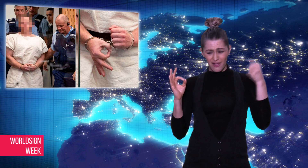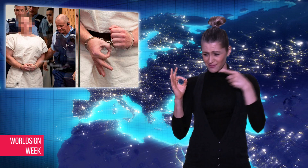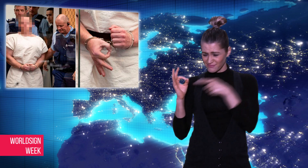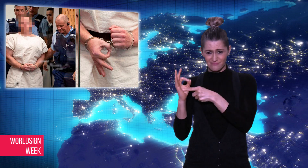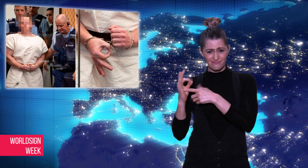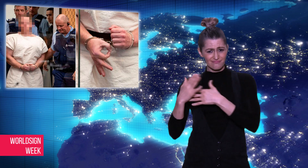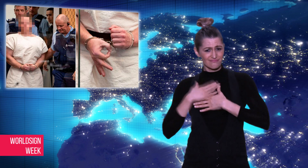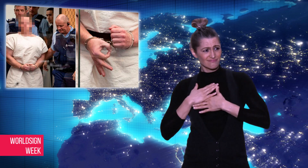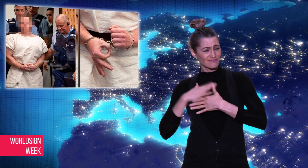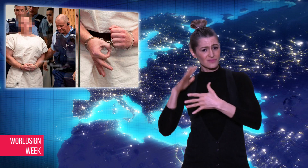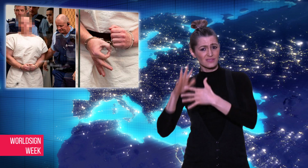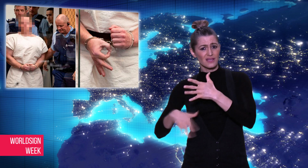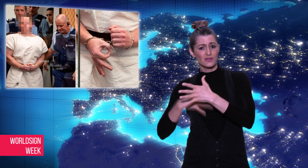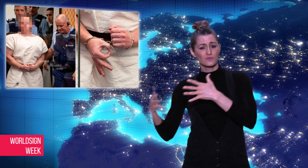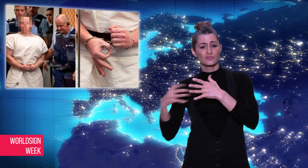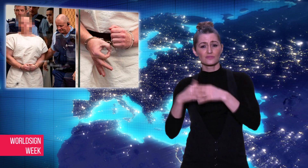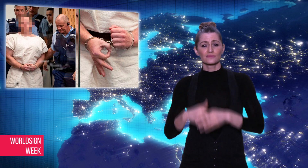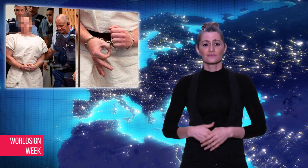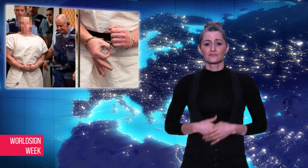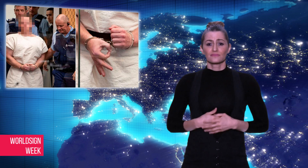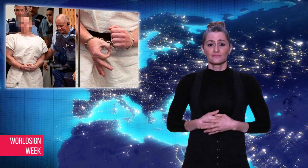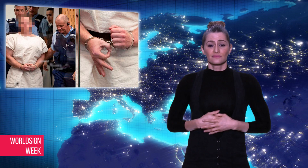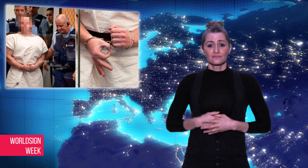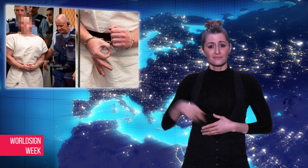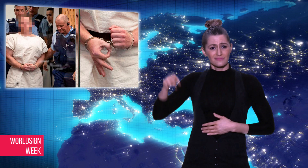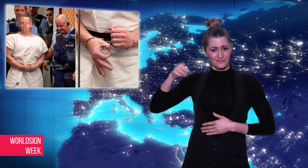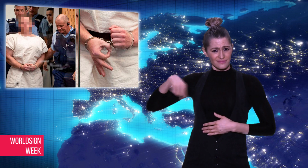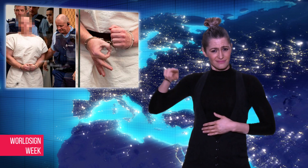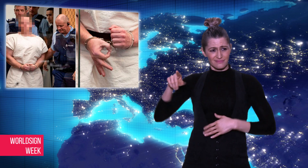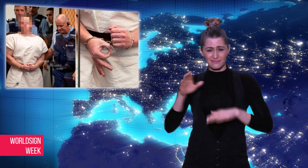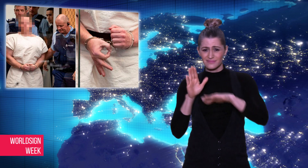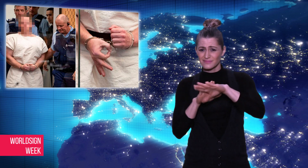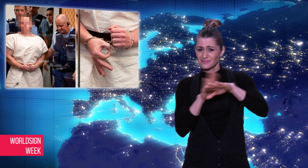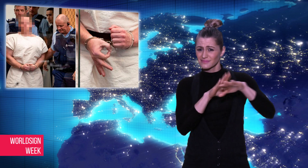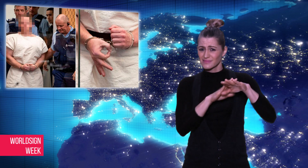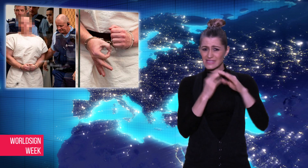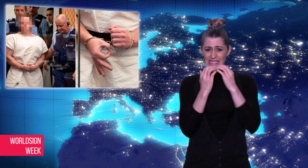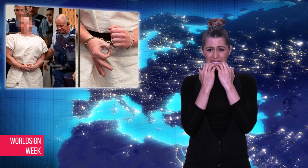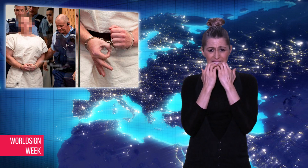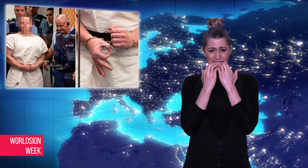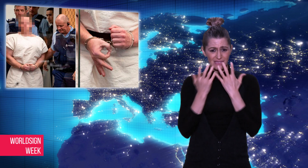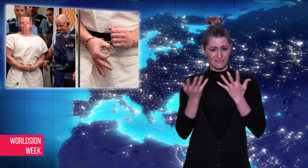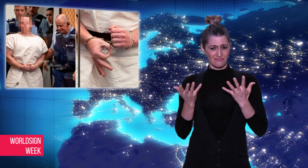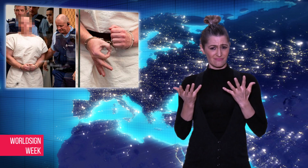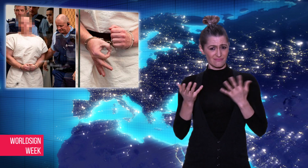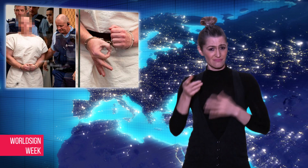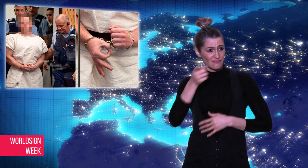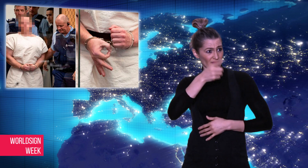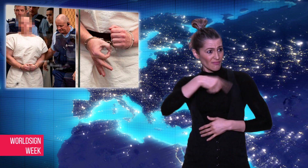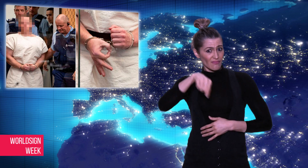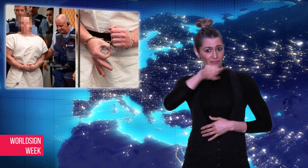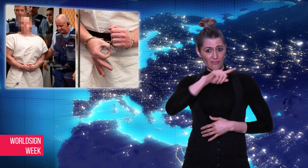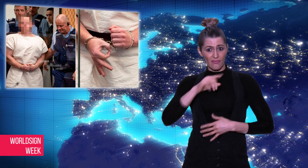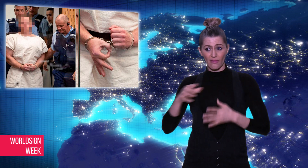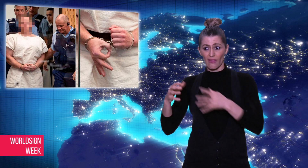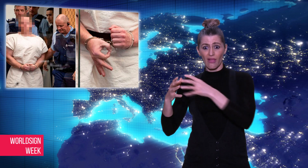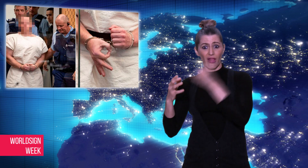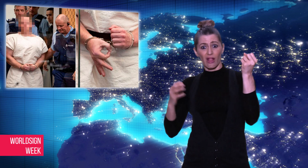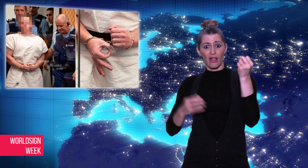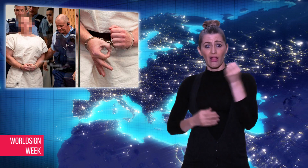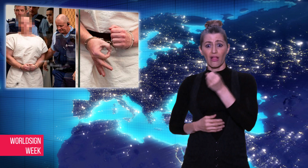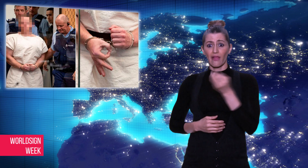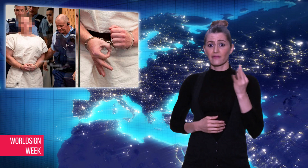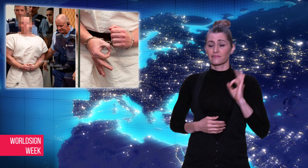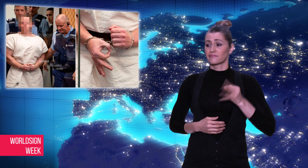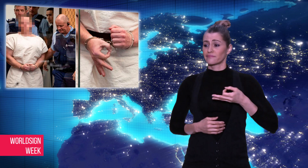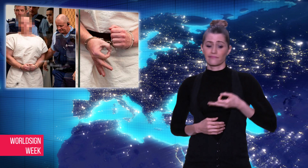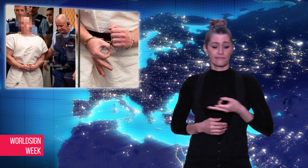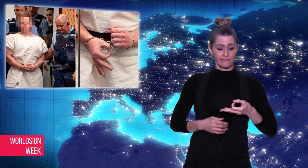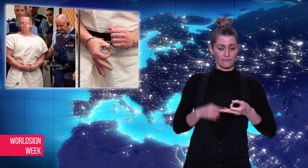sign language. They expressed concern that the